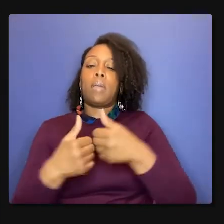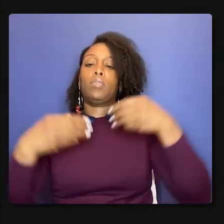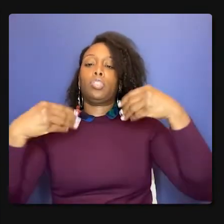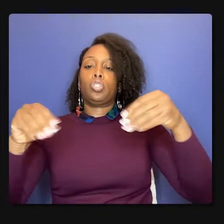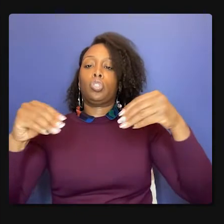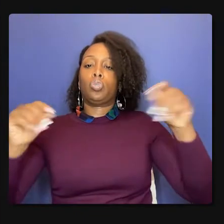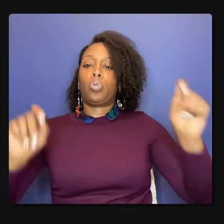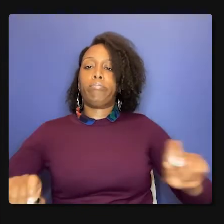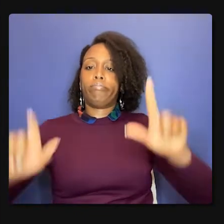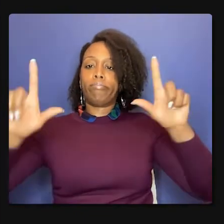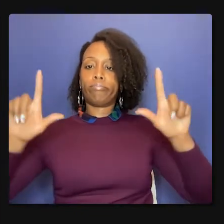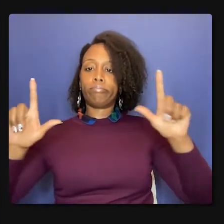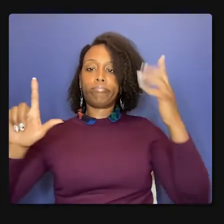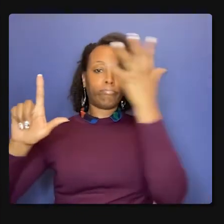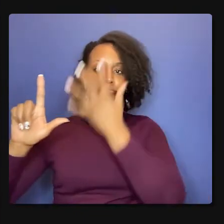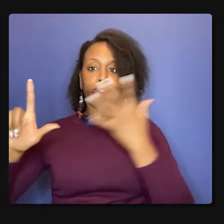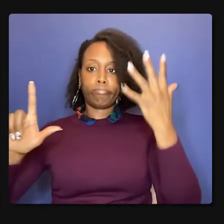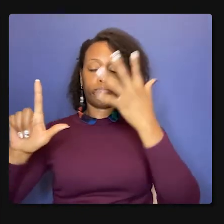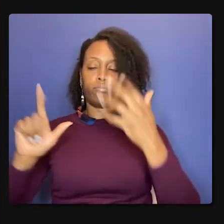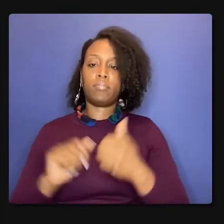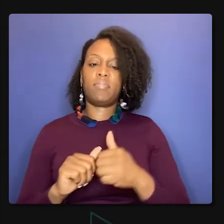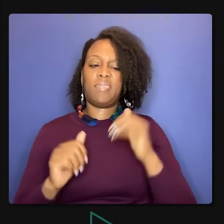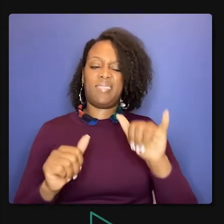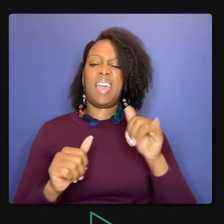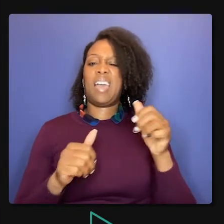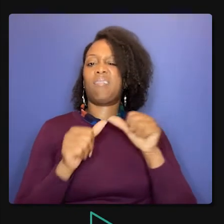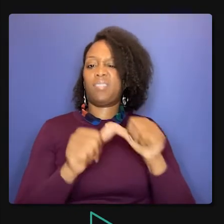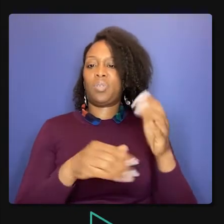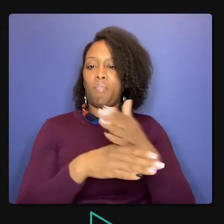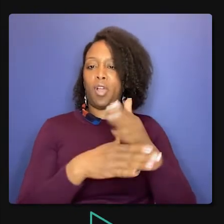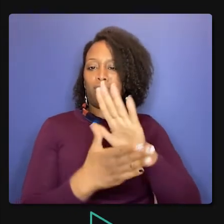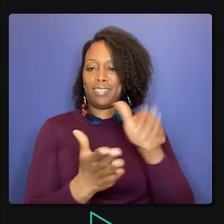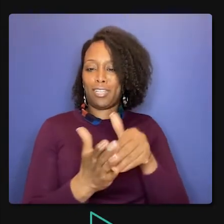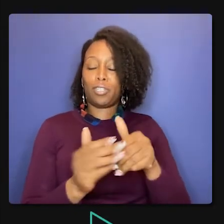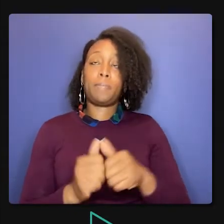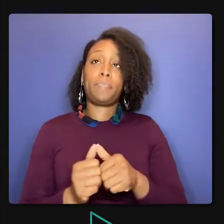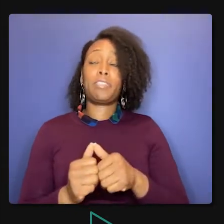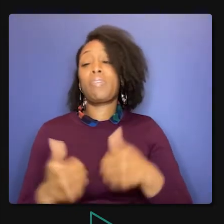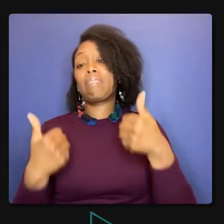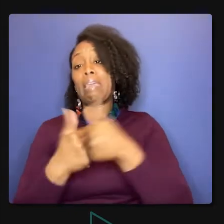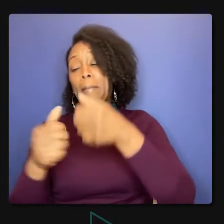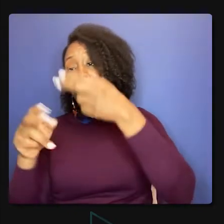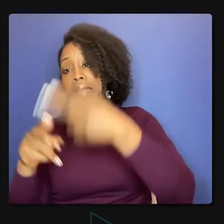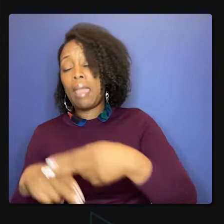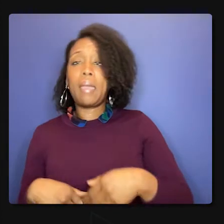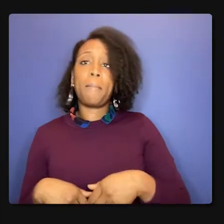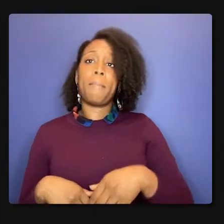which you'll continue to do in Partner Center. So you've landed on a game name and hopefully some box art.